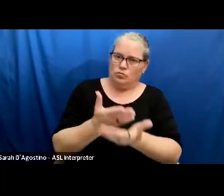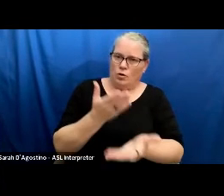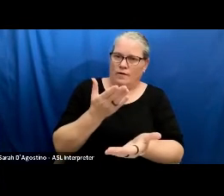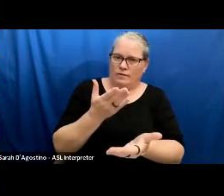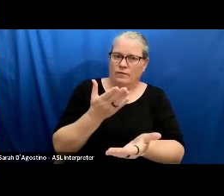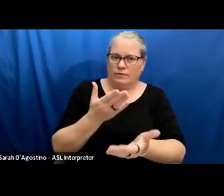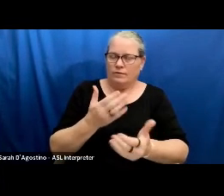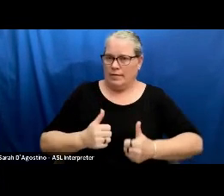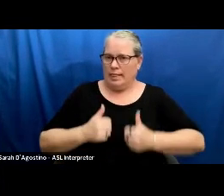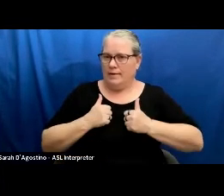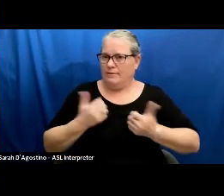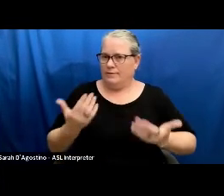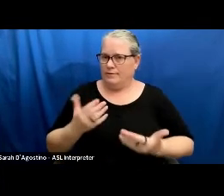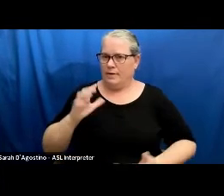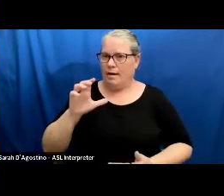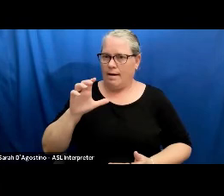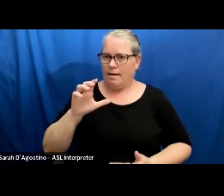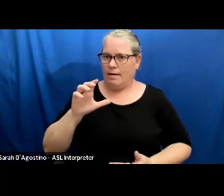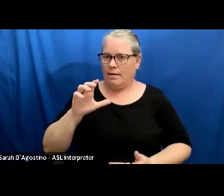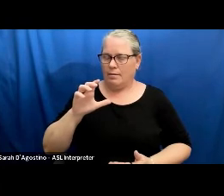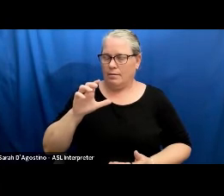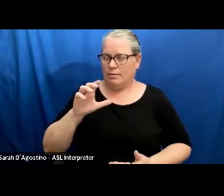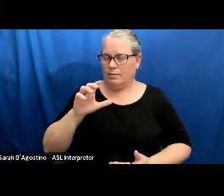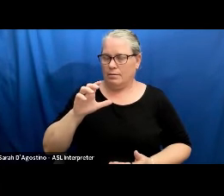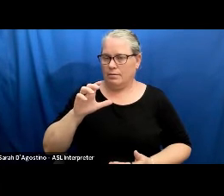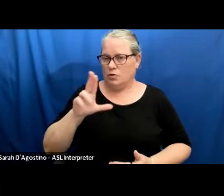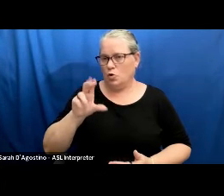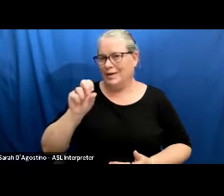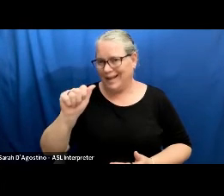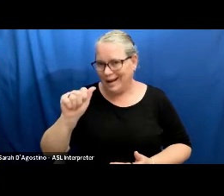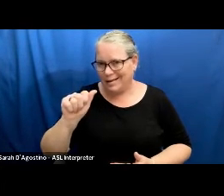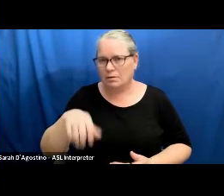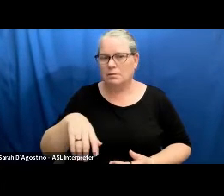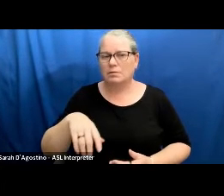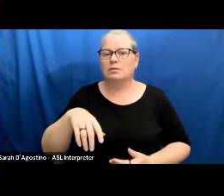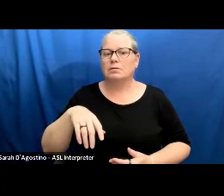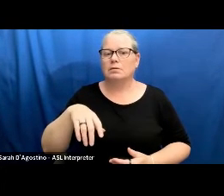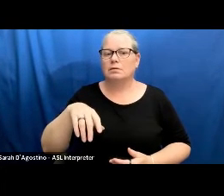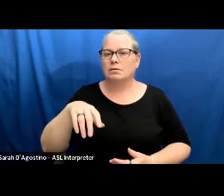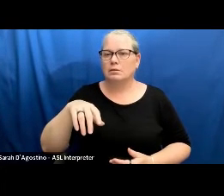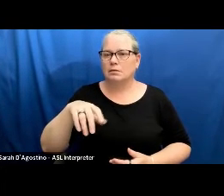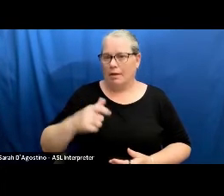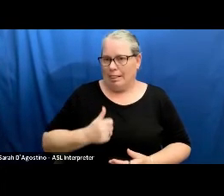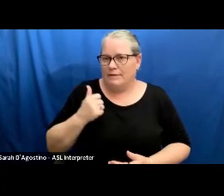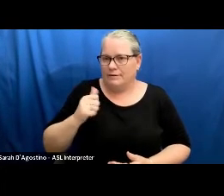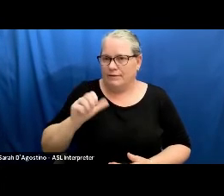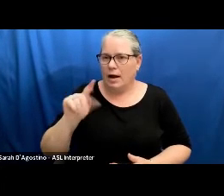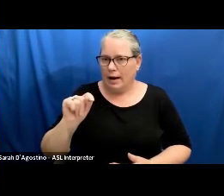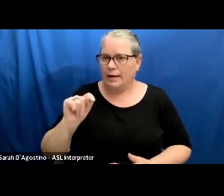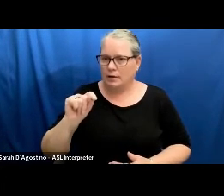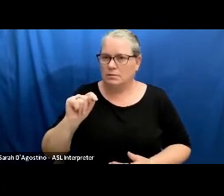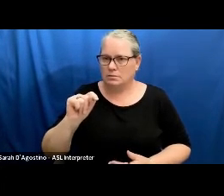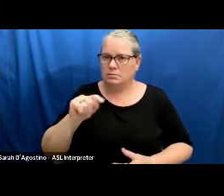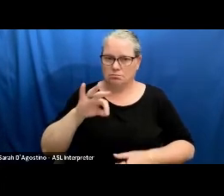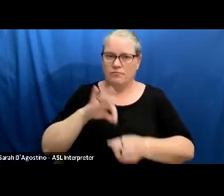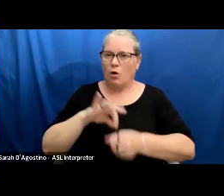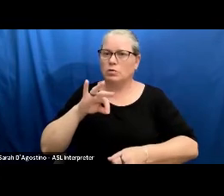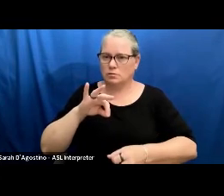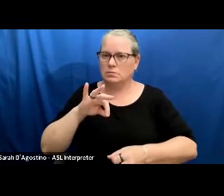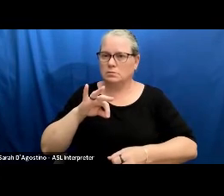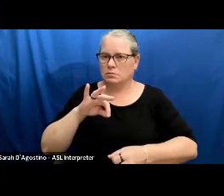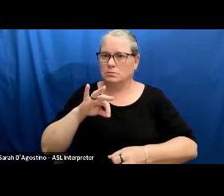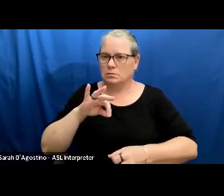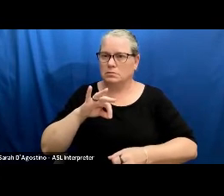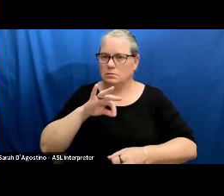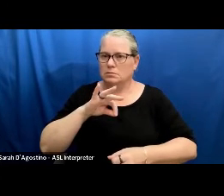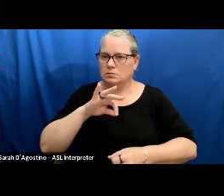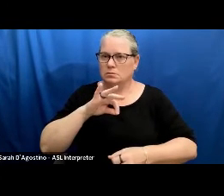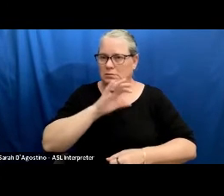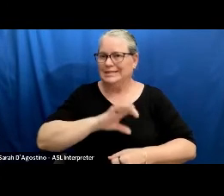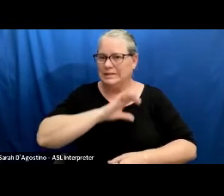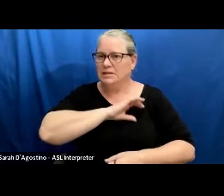citizen and able to vote and confirms your address that you live in the town or city where you are